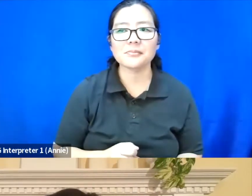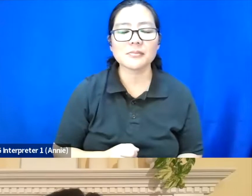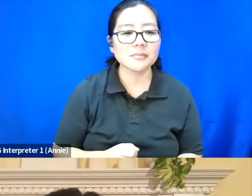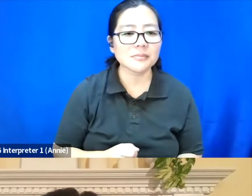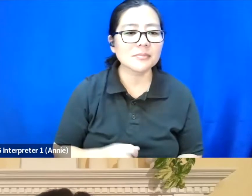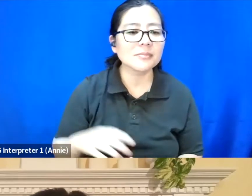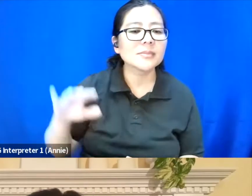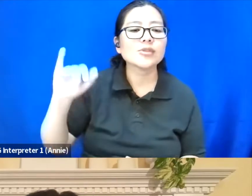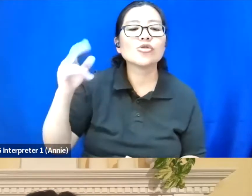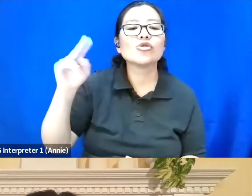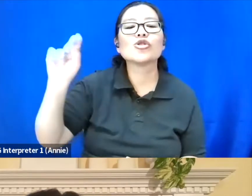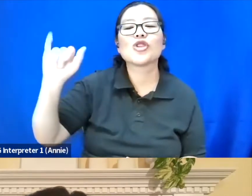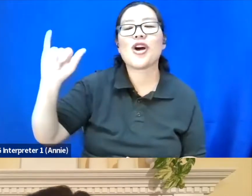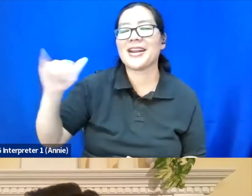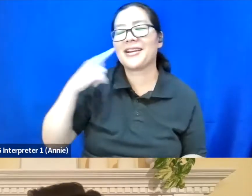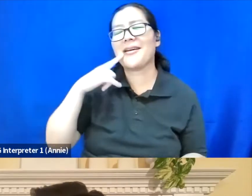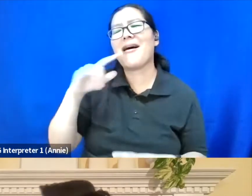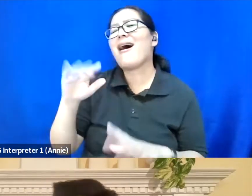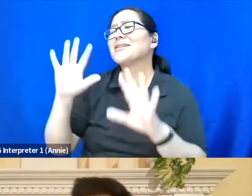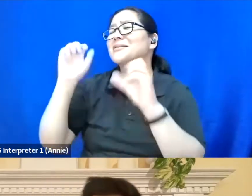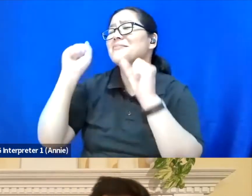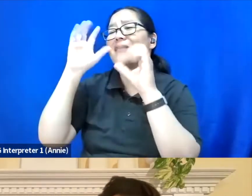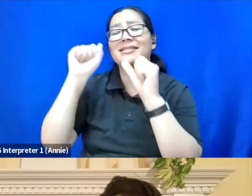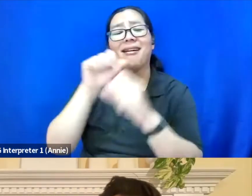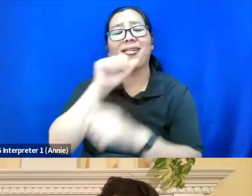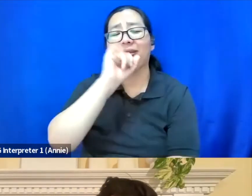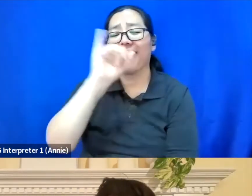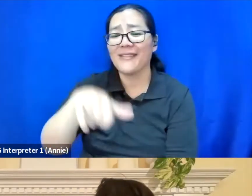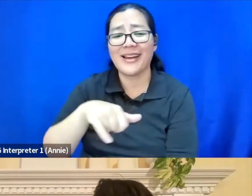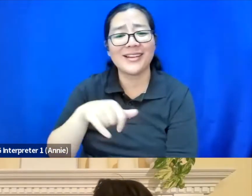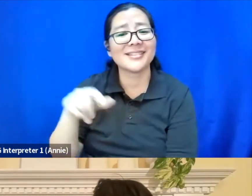they are in conversation with each other in a really cool way.